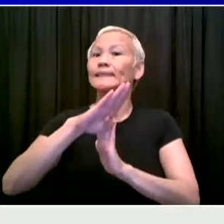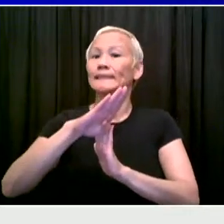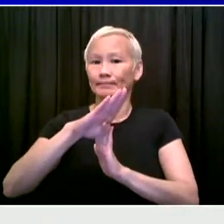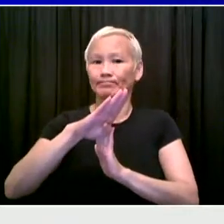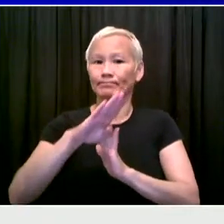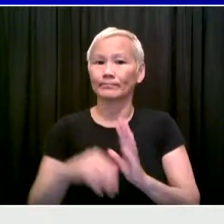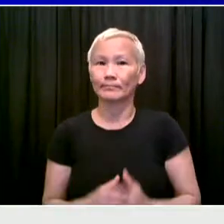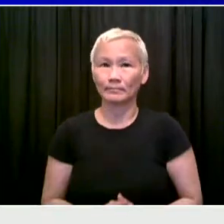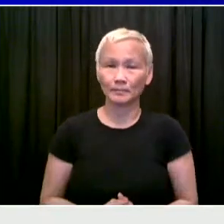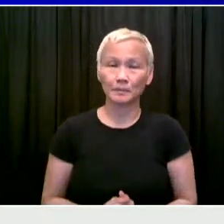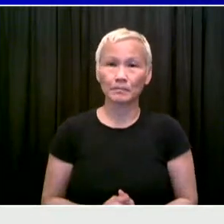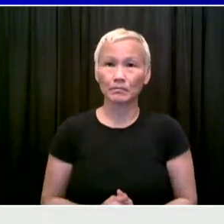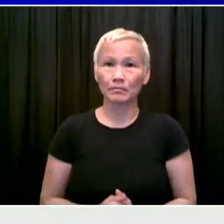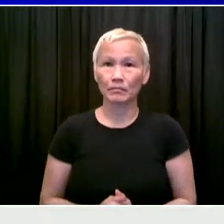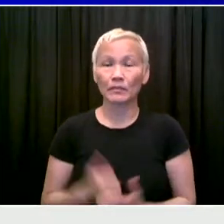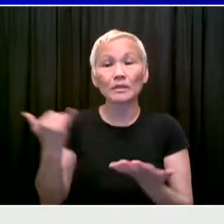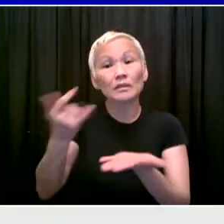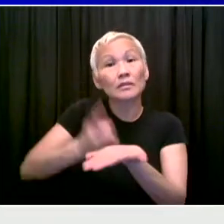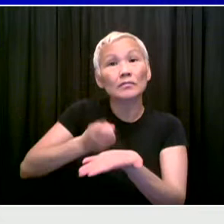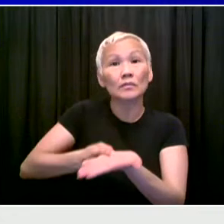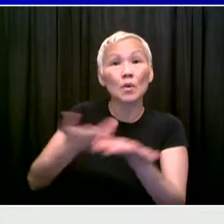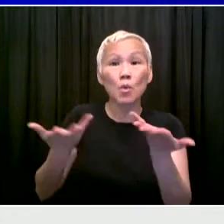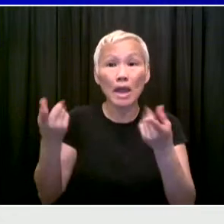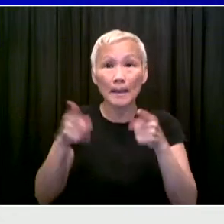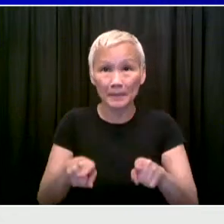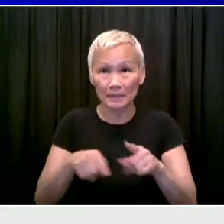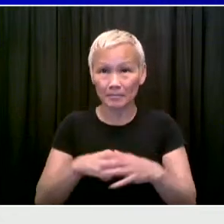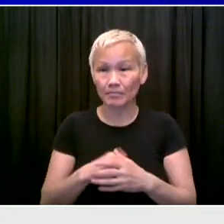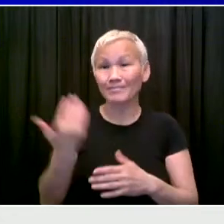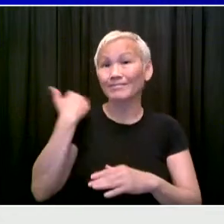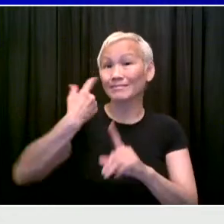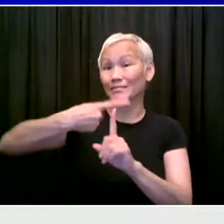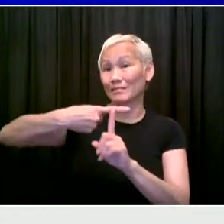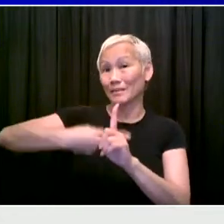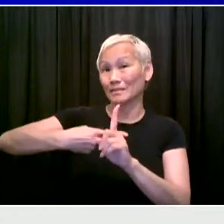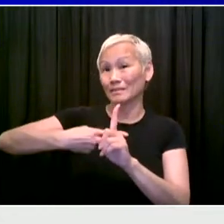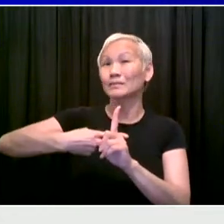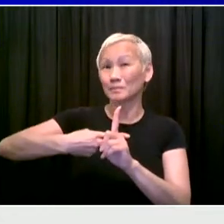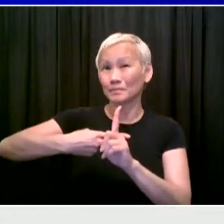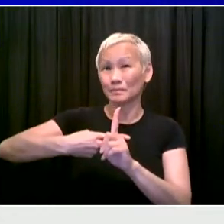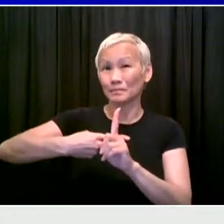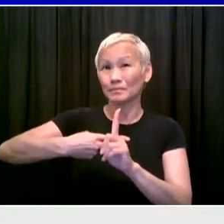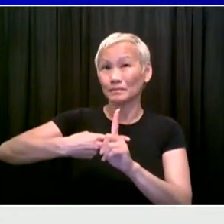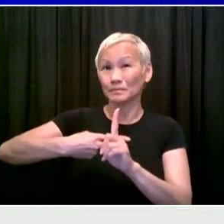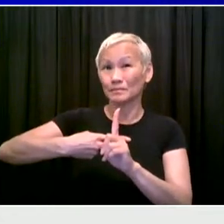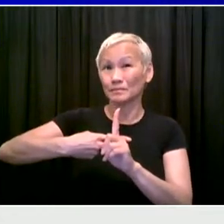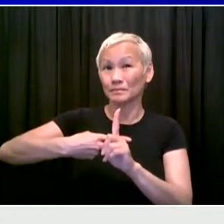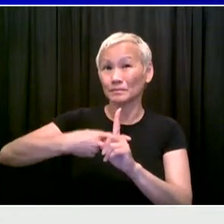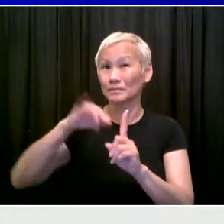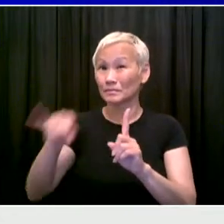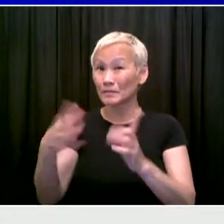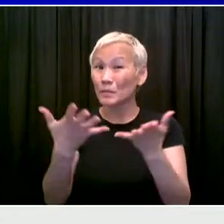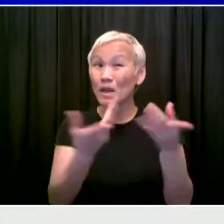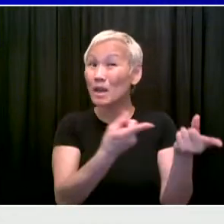DIRECTION BUT WE ARE GOING TO TURN IT AROUND AGAIN. TODAY WE'RE GOING TOTA LK ABOT UWHAT WE